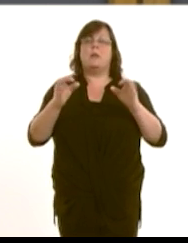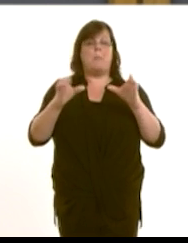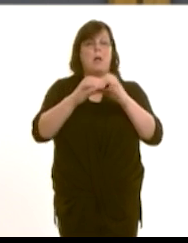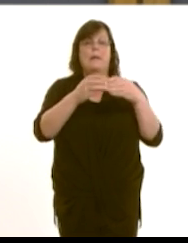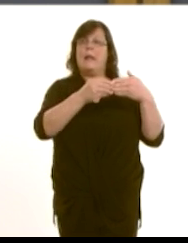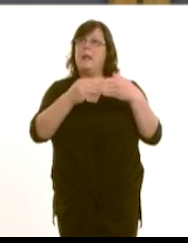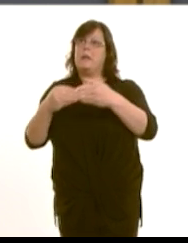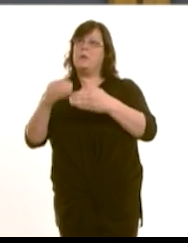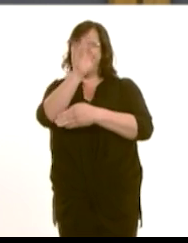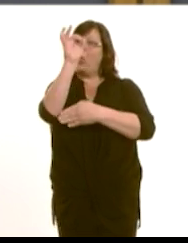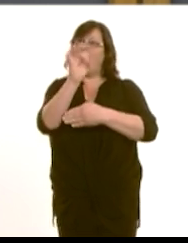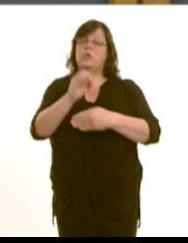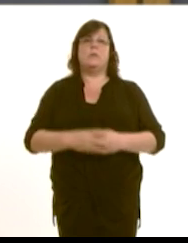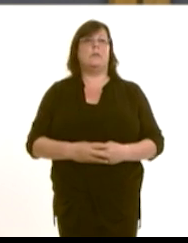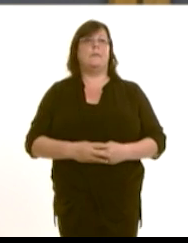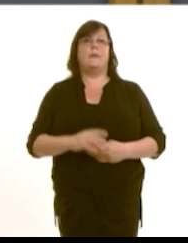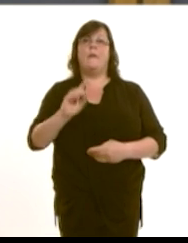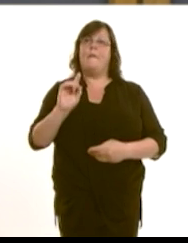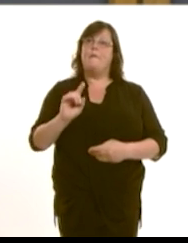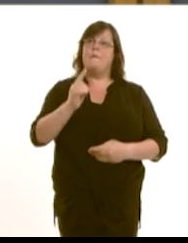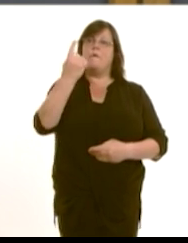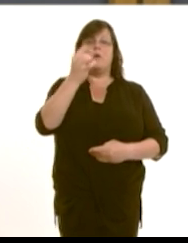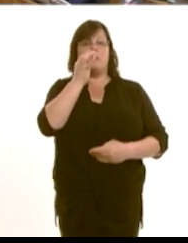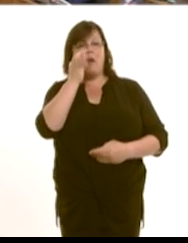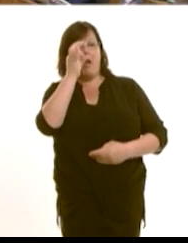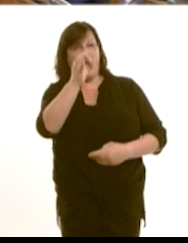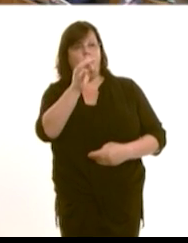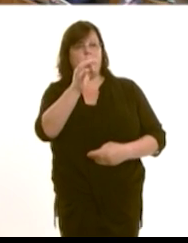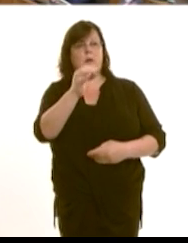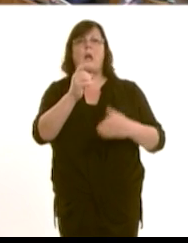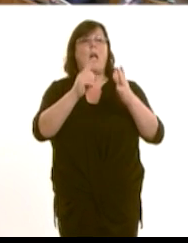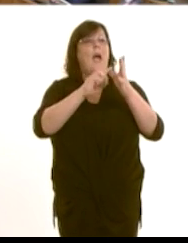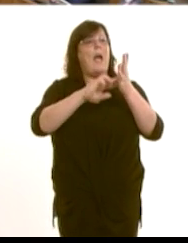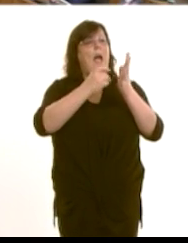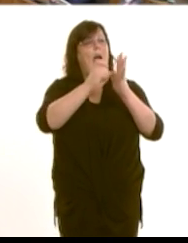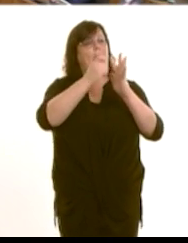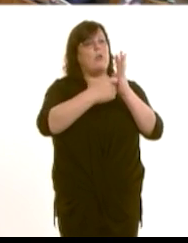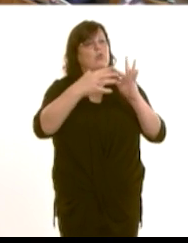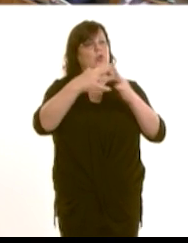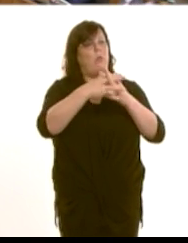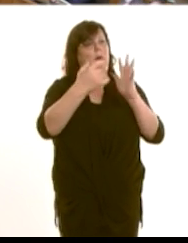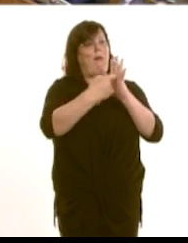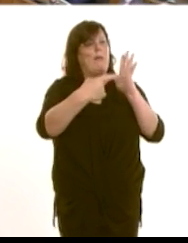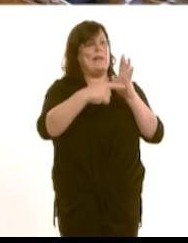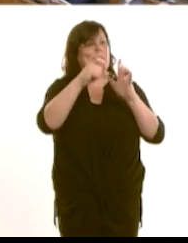and I first call the leader of the Welsh Conservatives, Andrew R.T. Davies. Andrew R.T. Davies: Thank you, Presiding Officer.